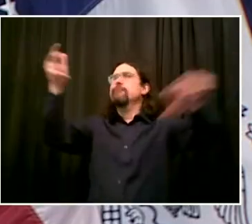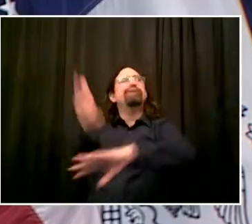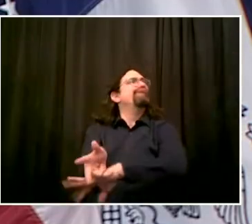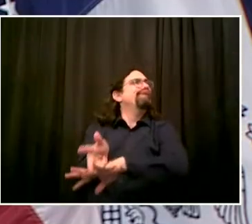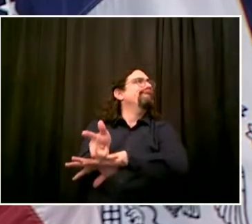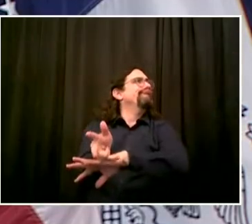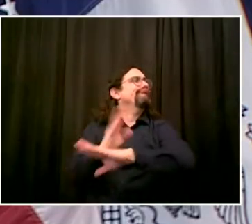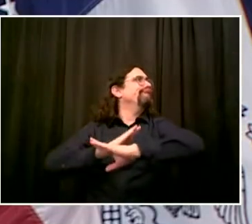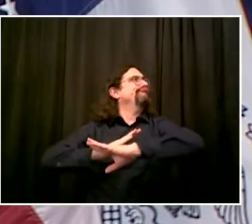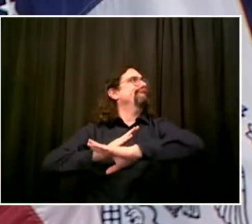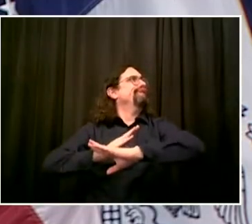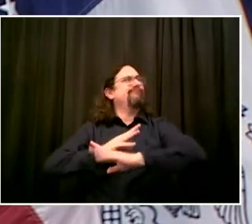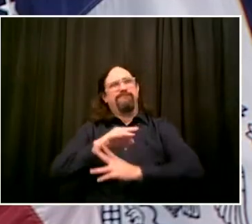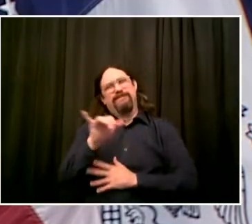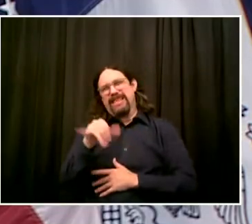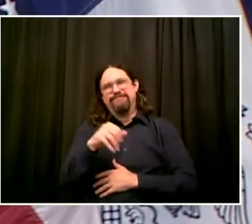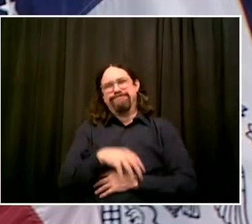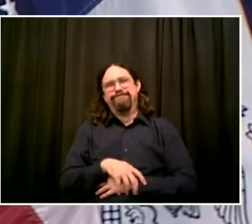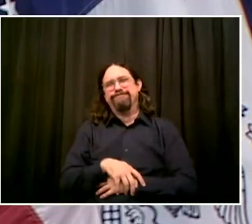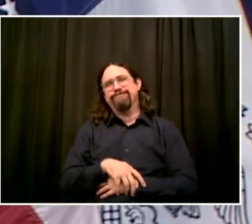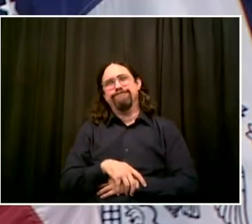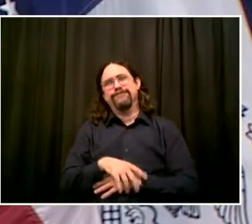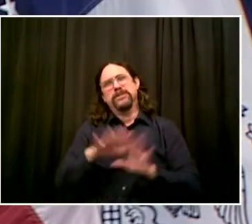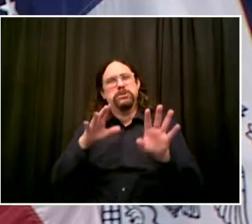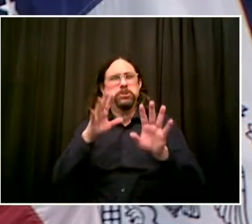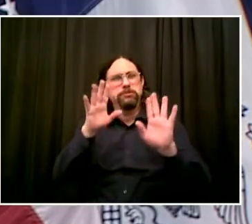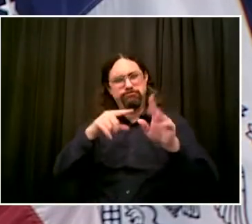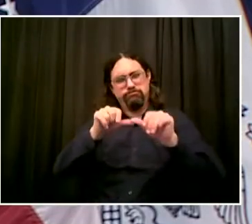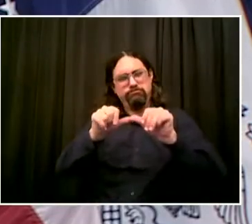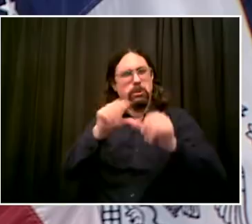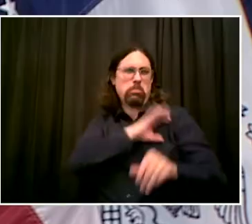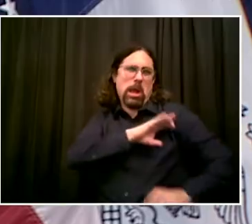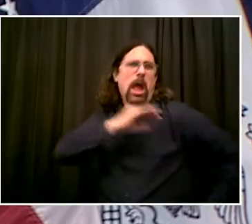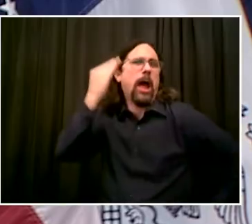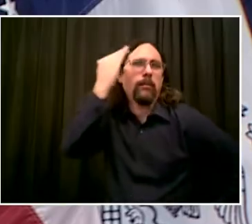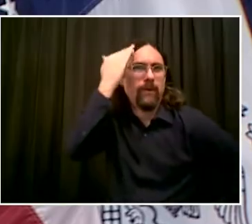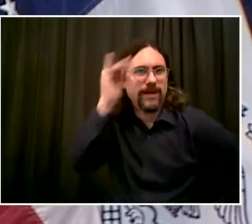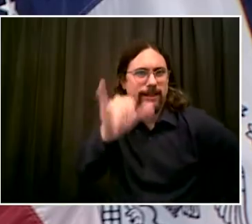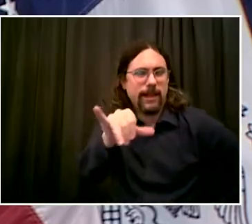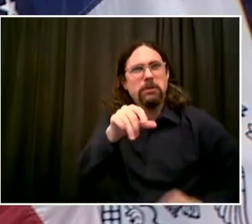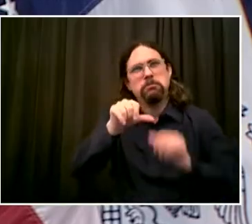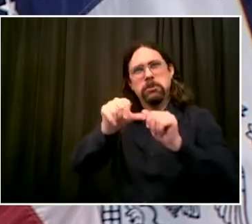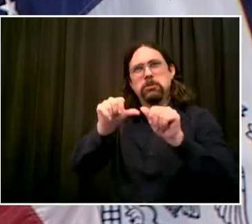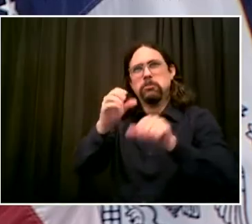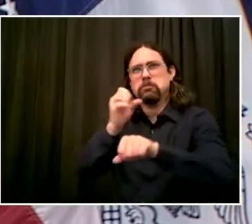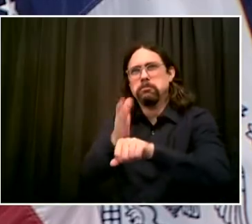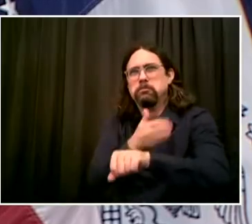IS ABSOLUTELY THERE. GO AHEAD. MY SECOND QUESTION IS ALSO